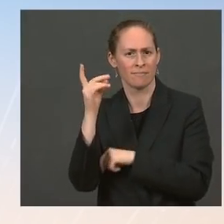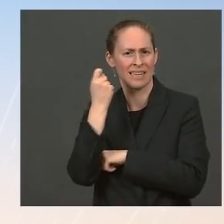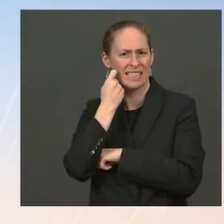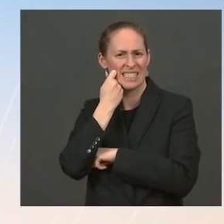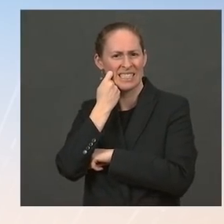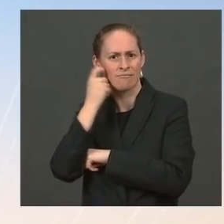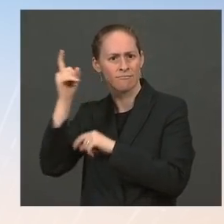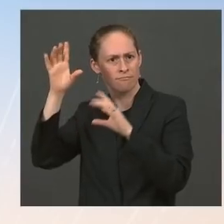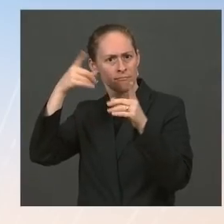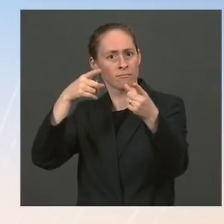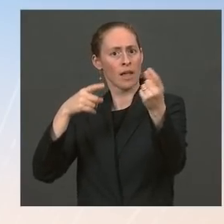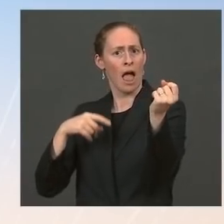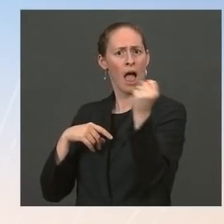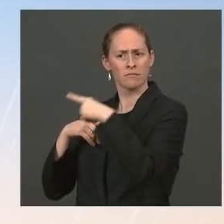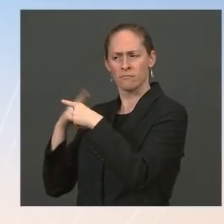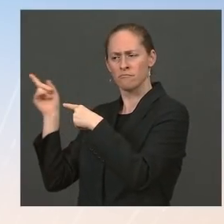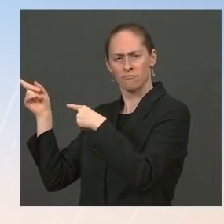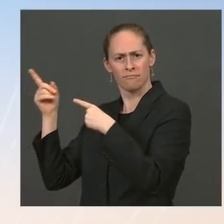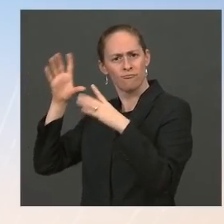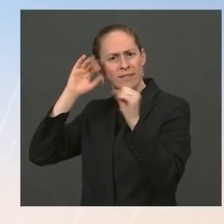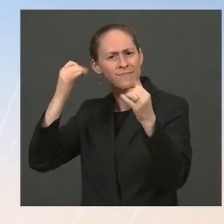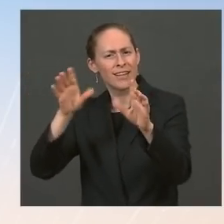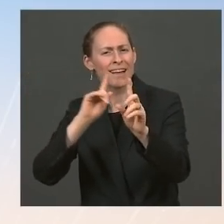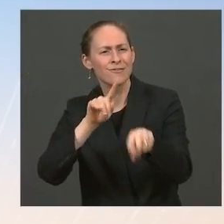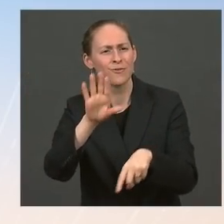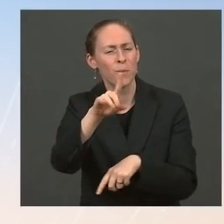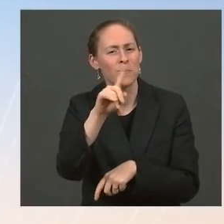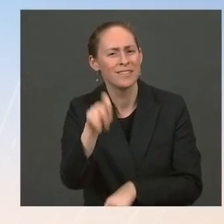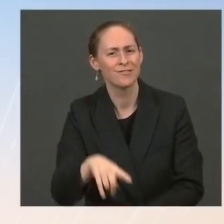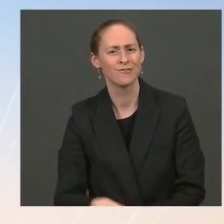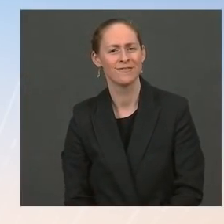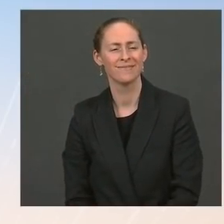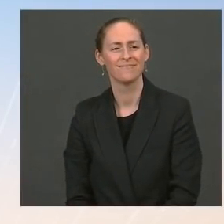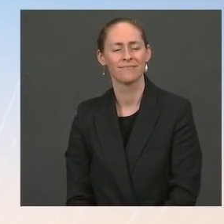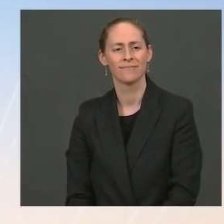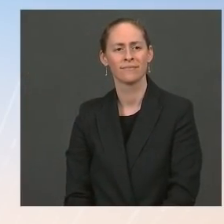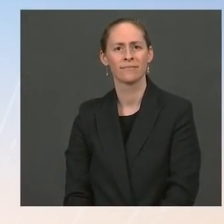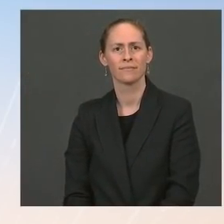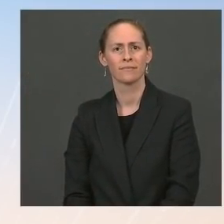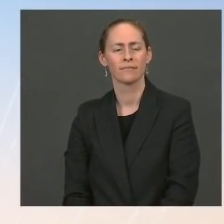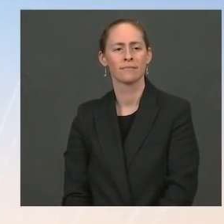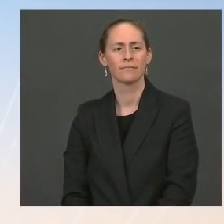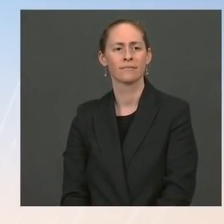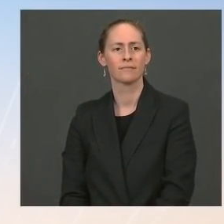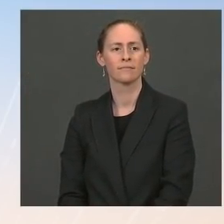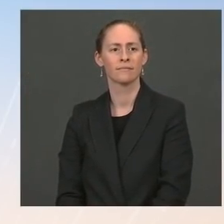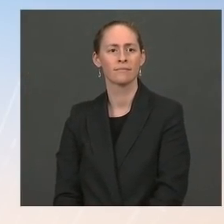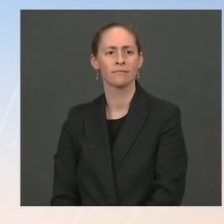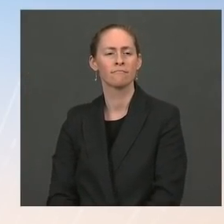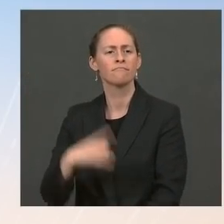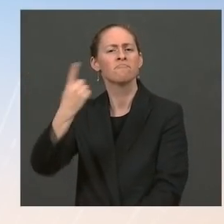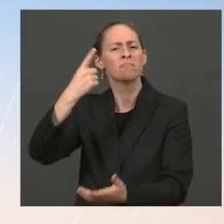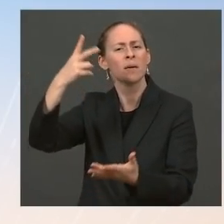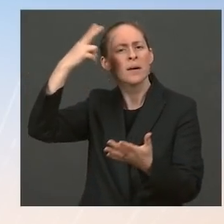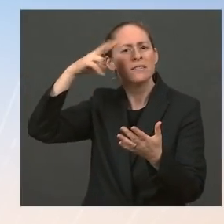Mexico, coming into this meeting, said that it's seeking access to more vaccines. Is that something that the President